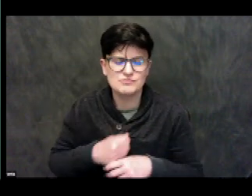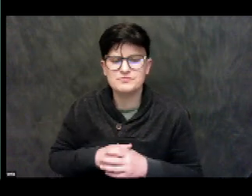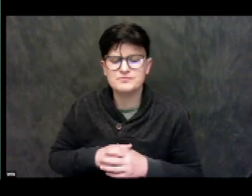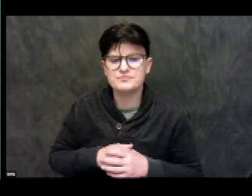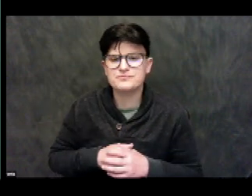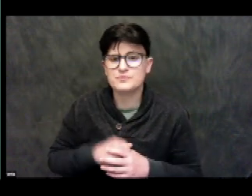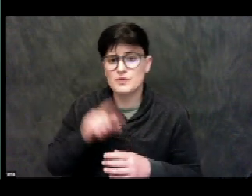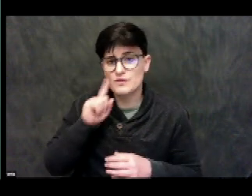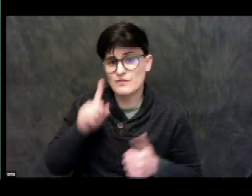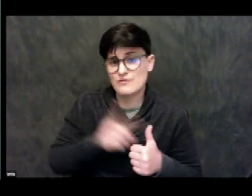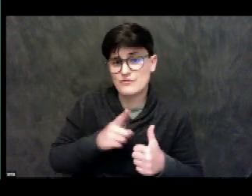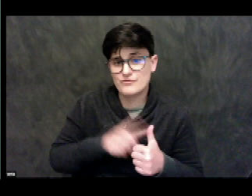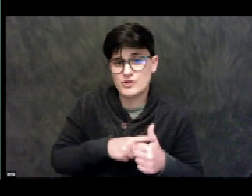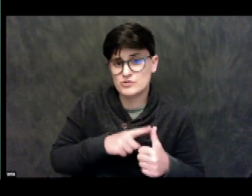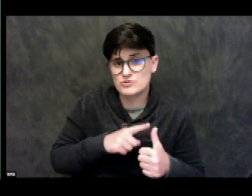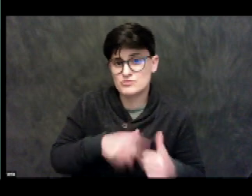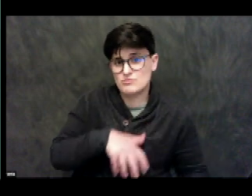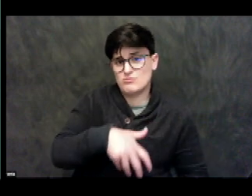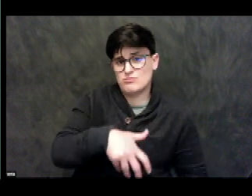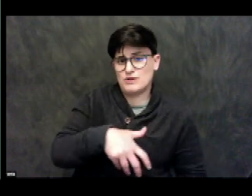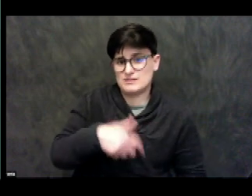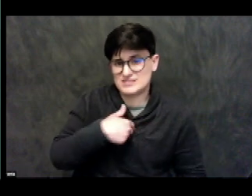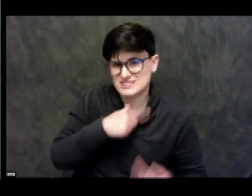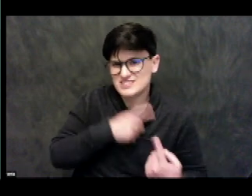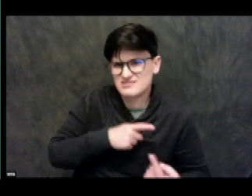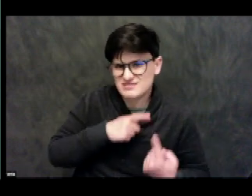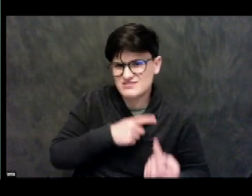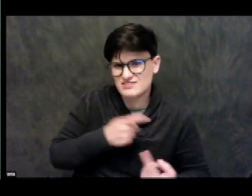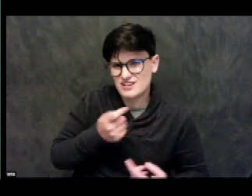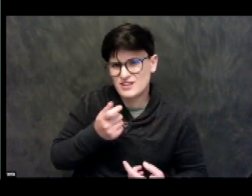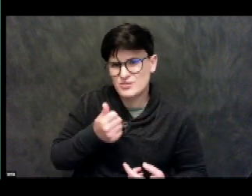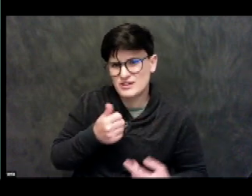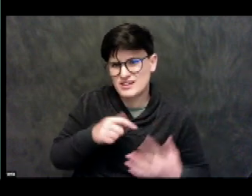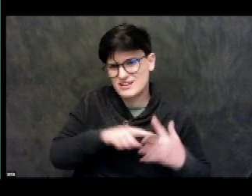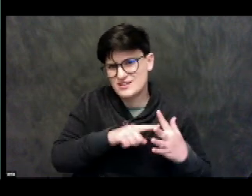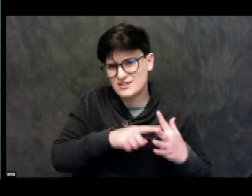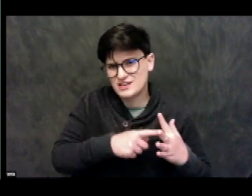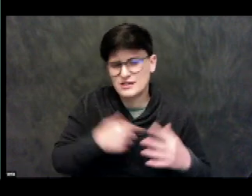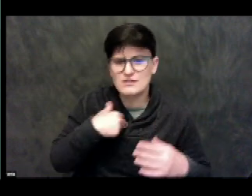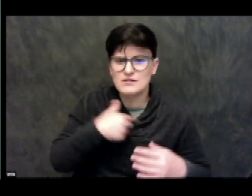a little bit struggled a little bit in the beginning, and we did have to do formula a little bit,